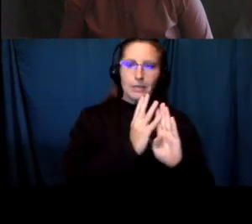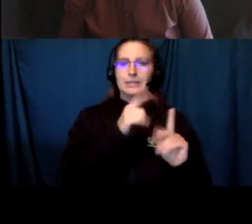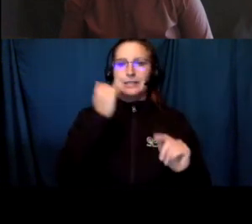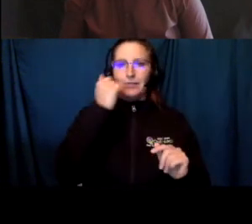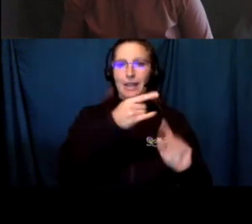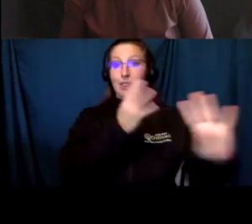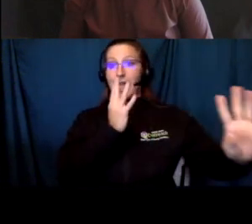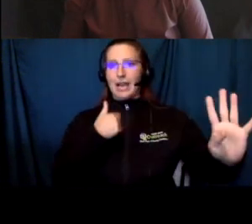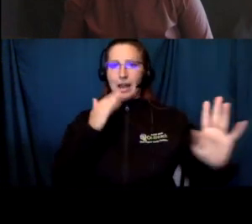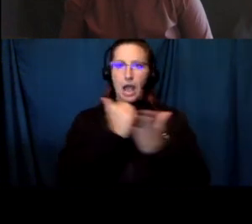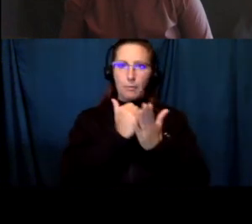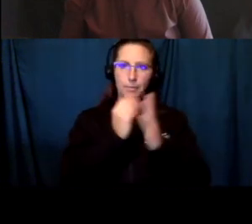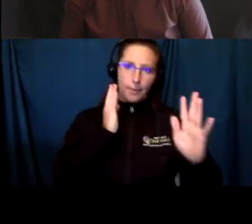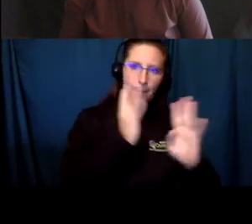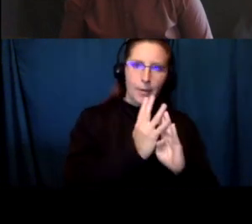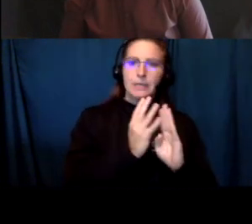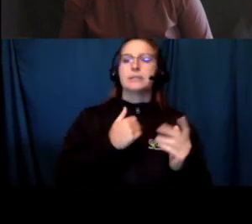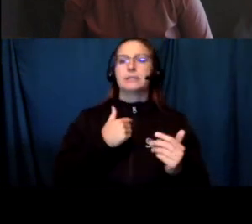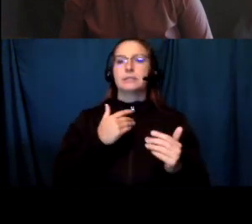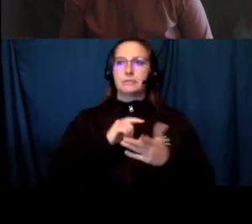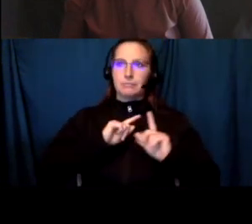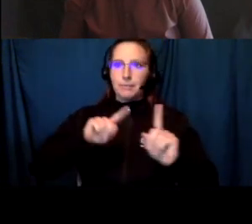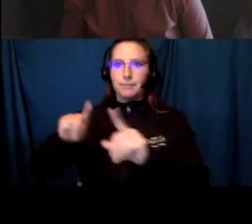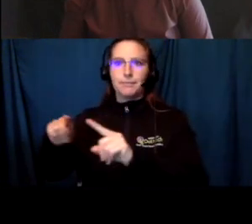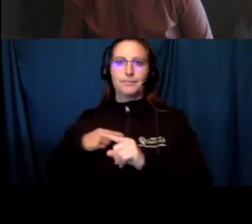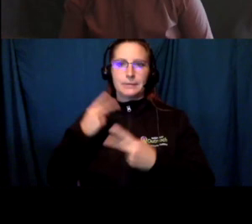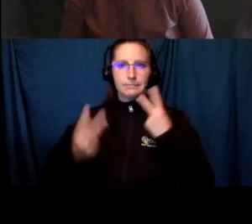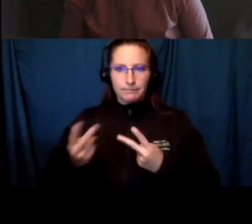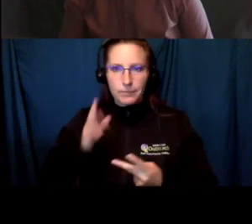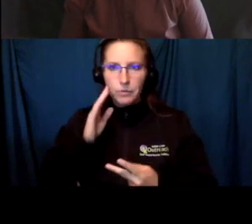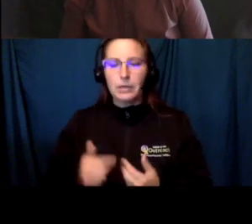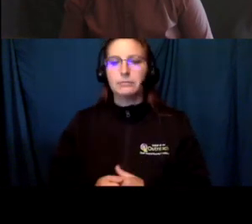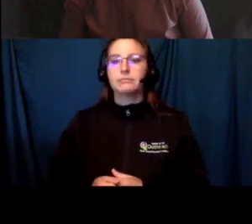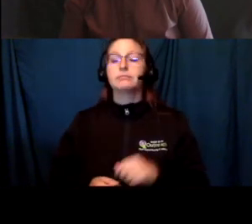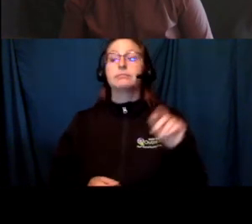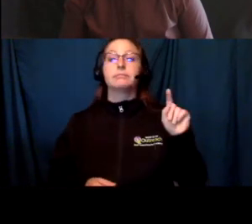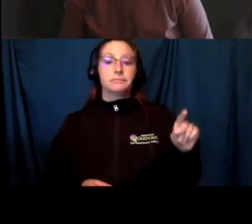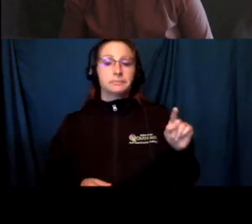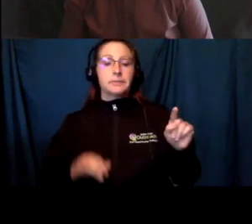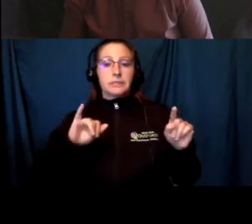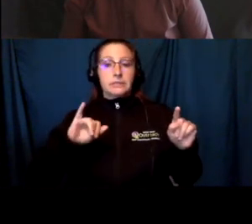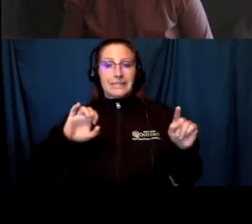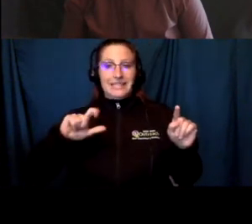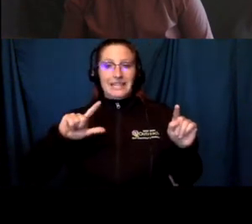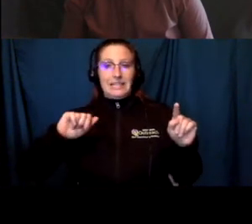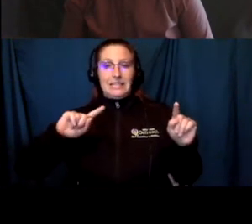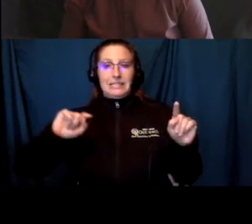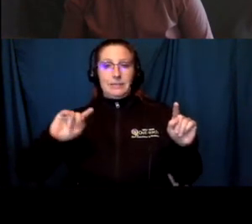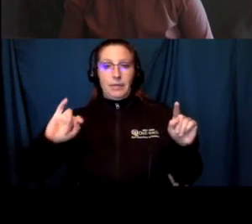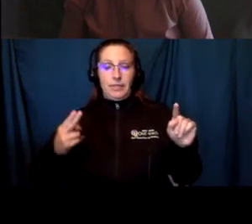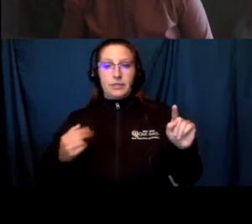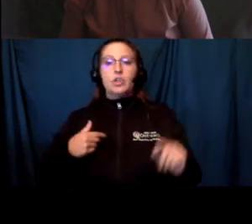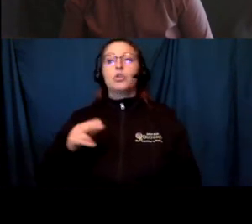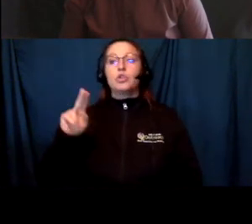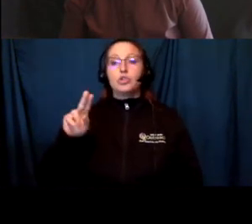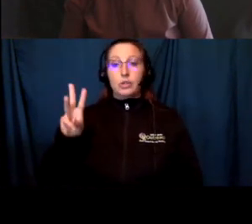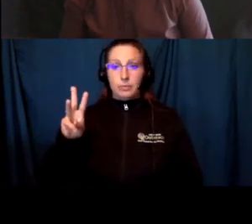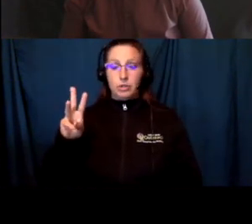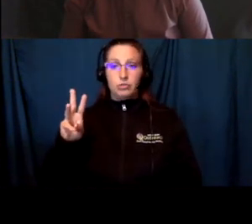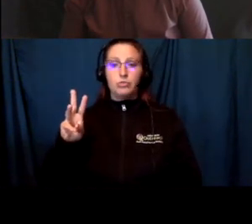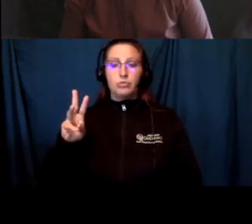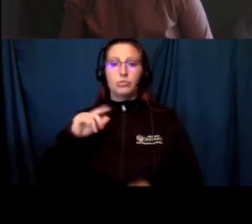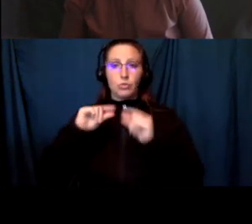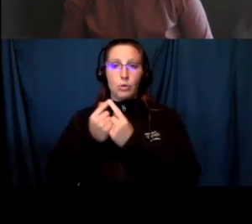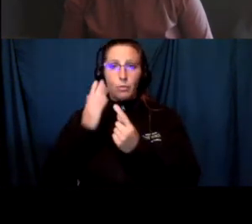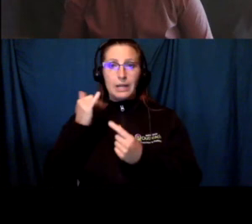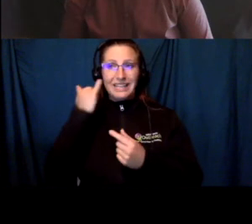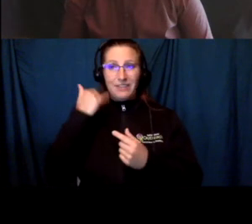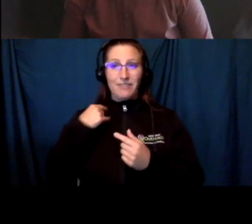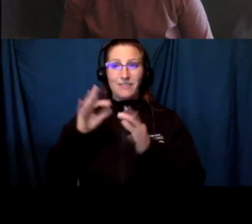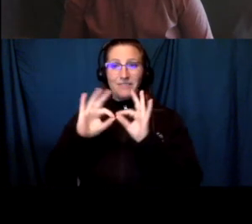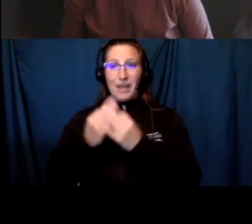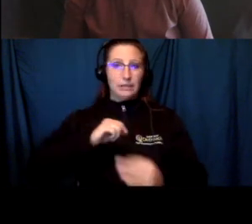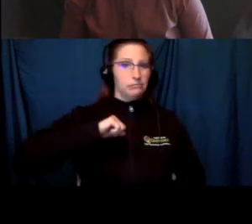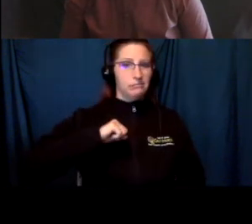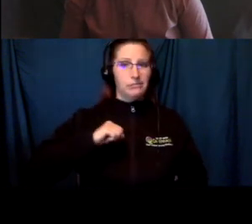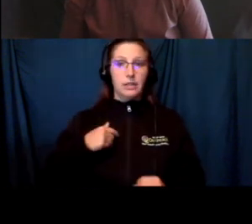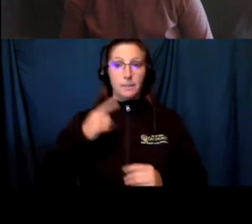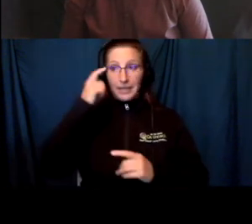Elizabeth: Perfect yeah, so the UW audiology collaboration, they will come out and do a diagnostic clinic. So if families are resistant culturally to going into